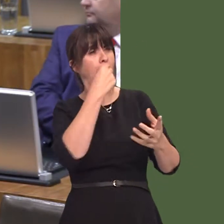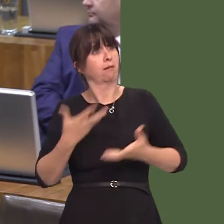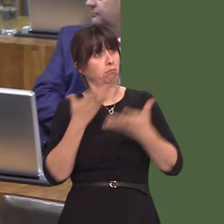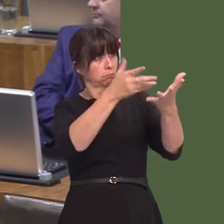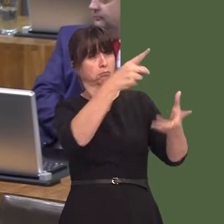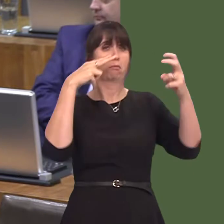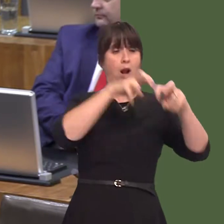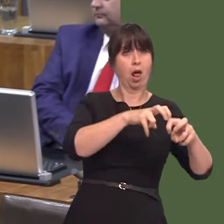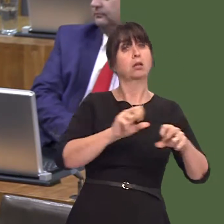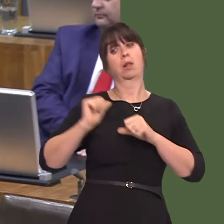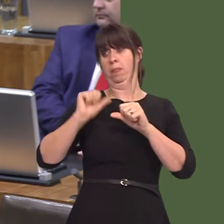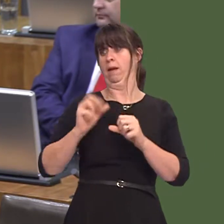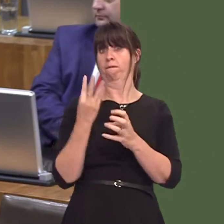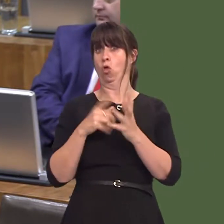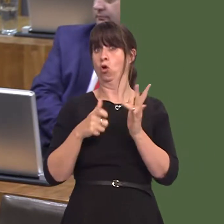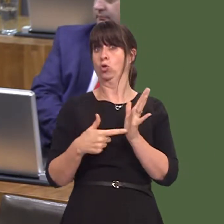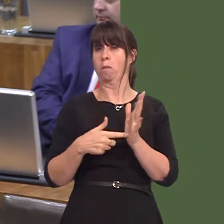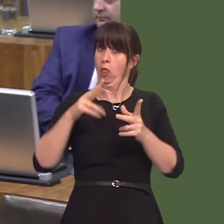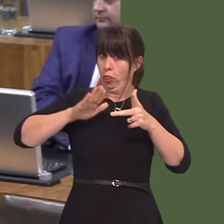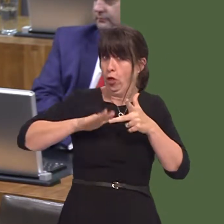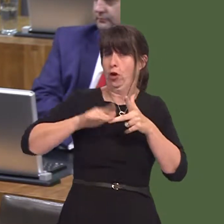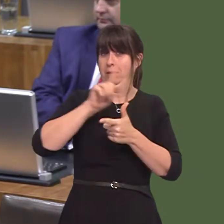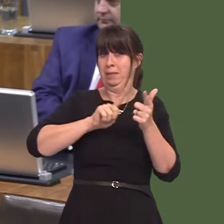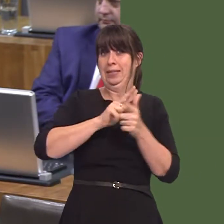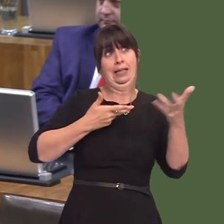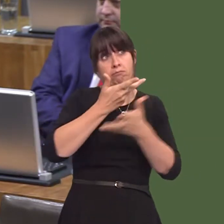On 4 October, a third meeting between officials and RDAU took place.